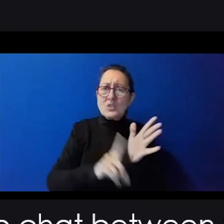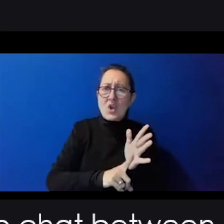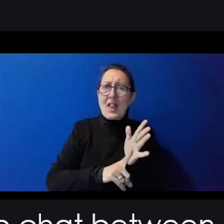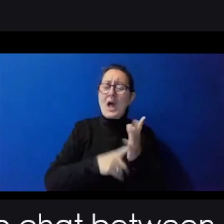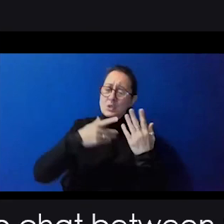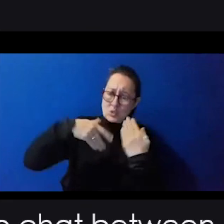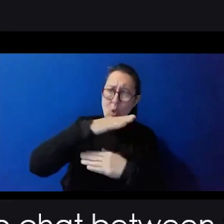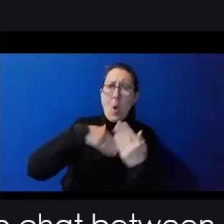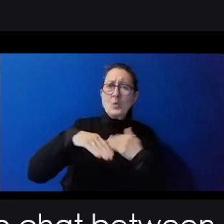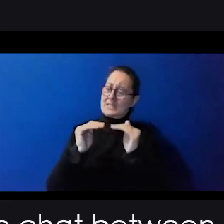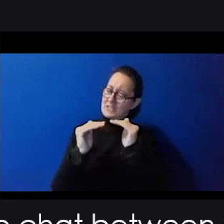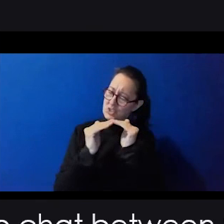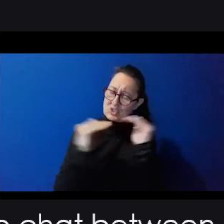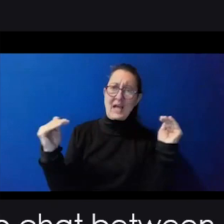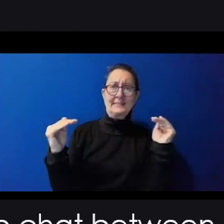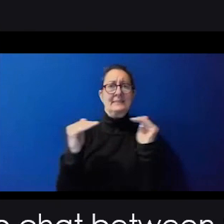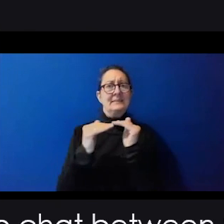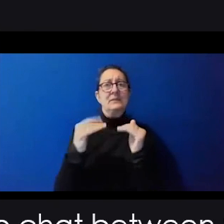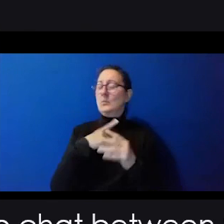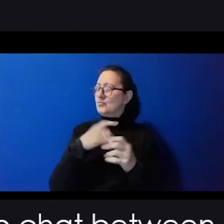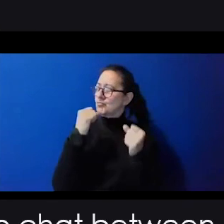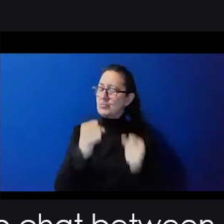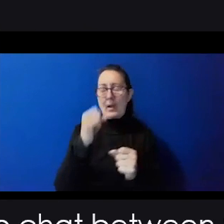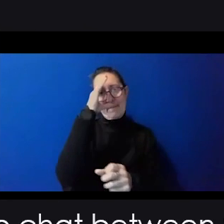particularly in the children's legal service given that we don't we don't have any means tests or